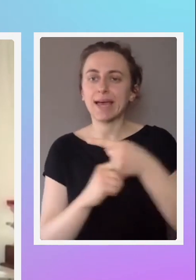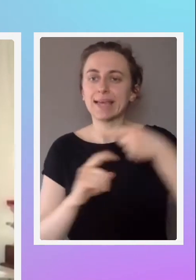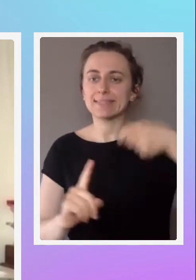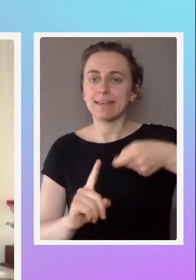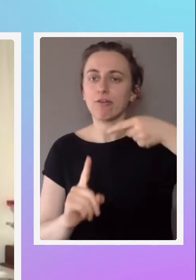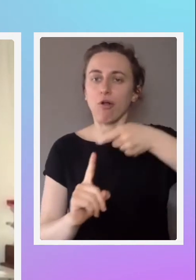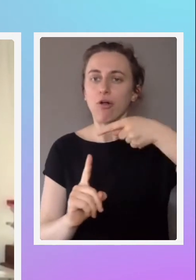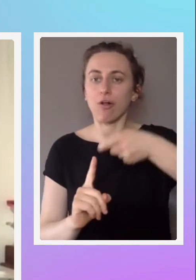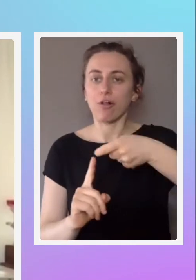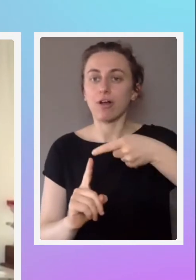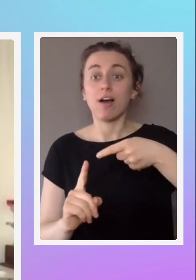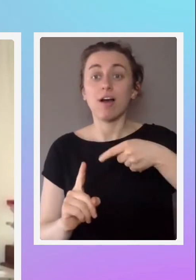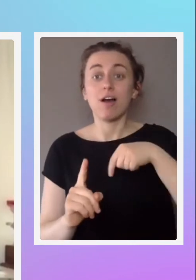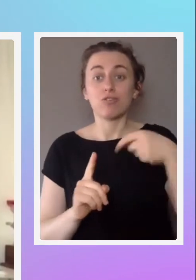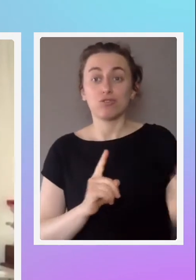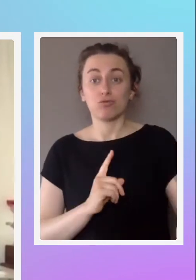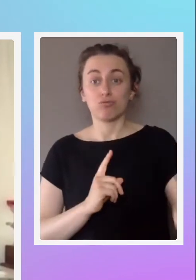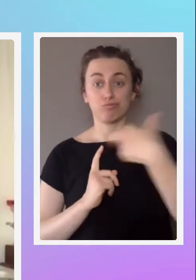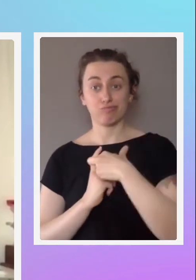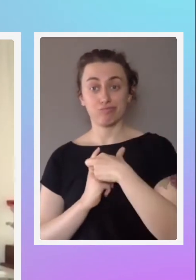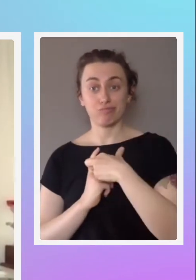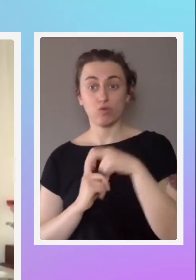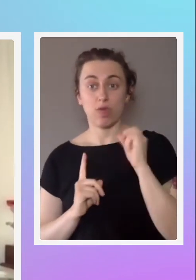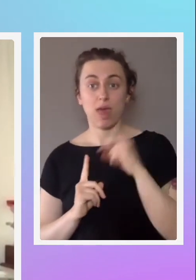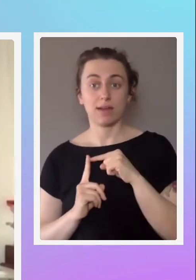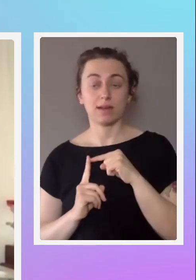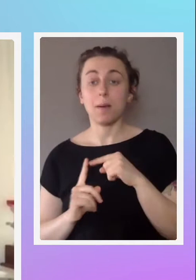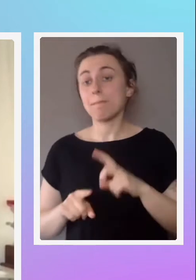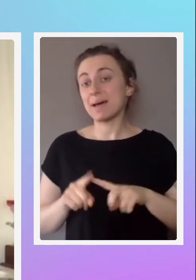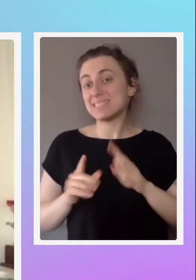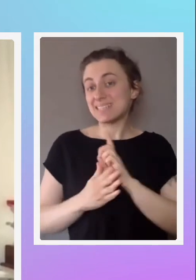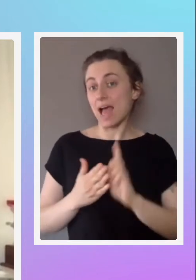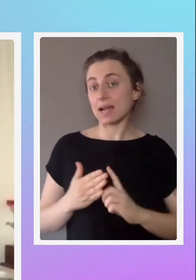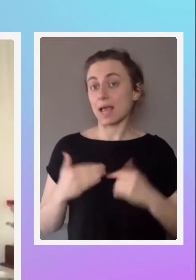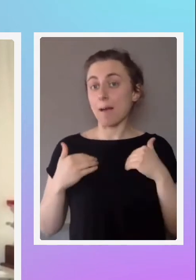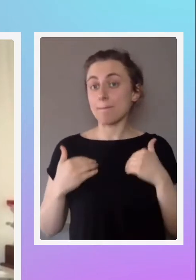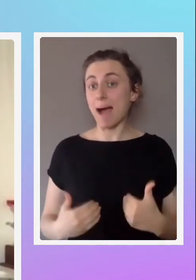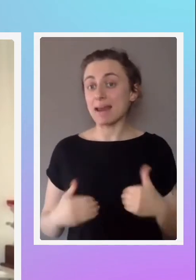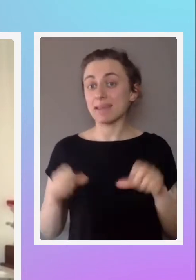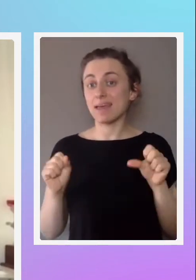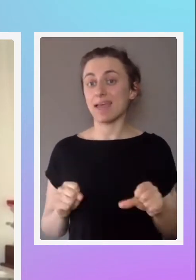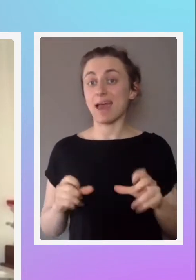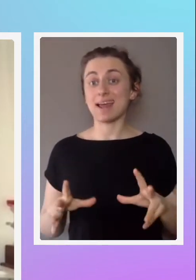to be a useful tactic in order to deal with the more extreme cases.